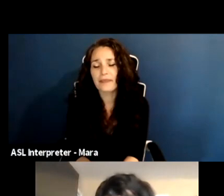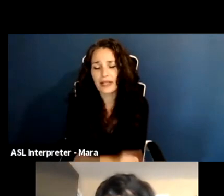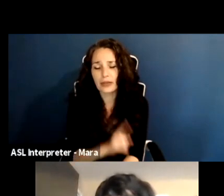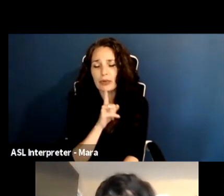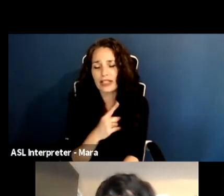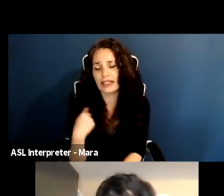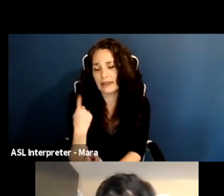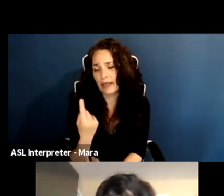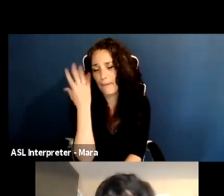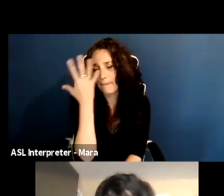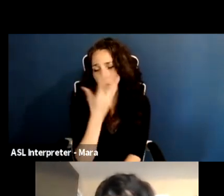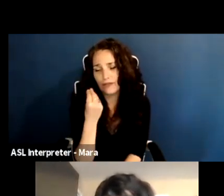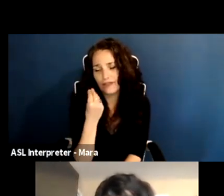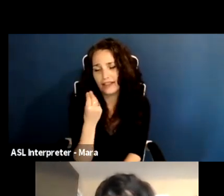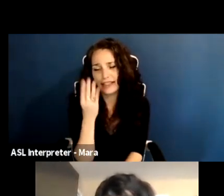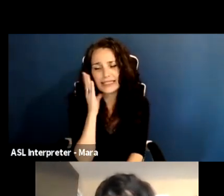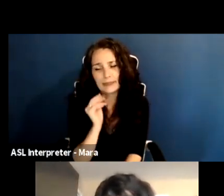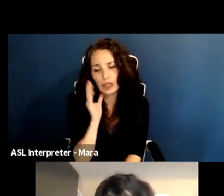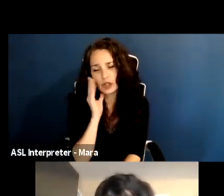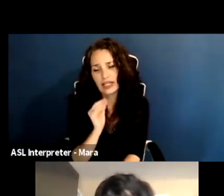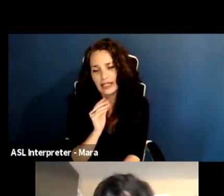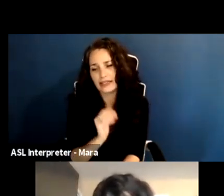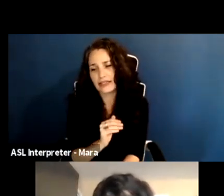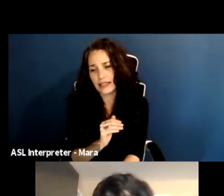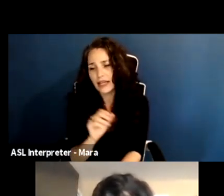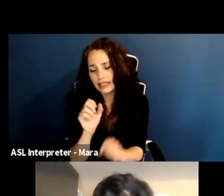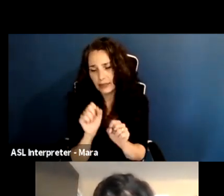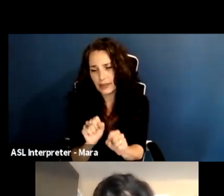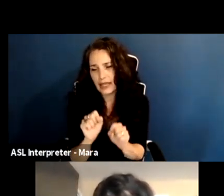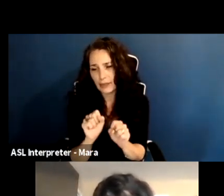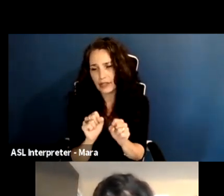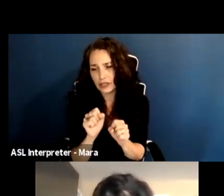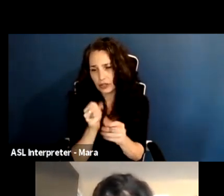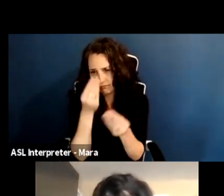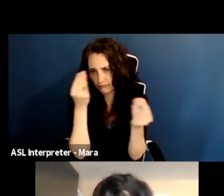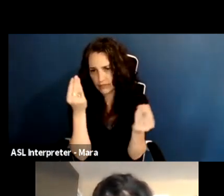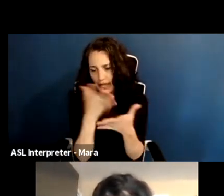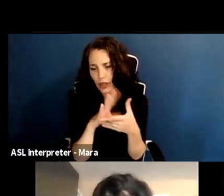And to just really tell this story and these stories